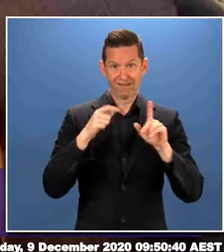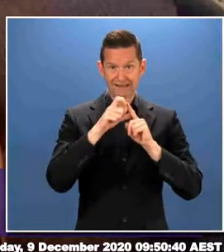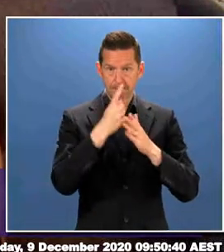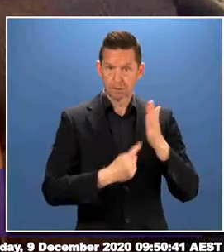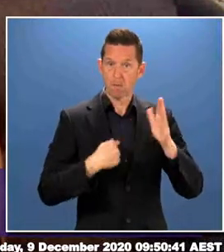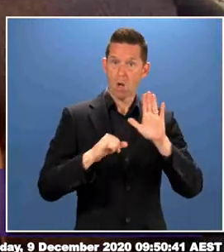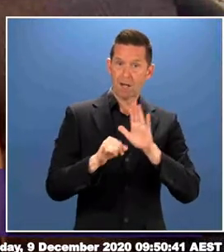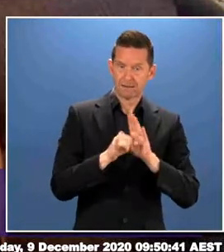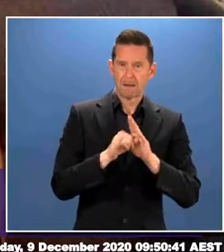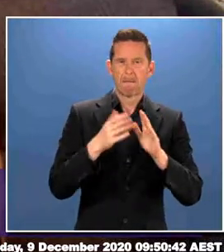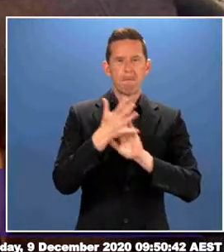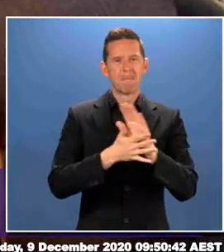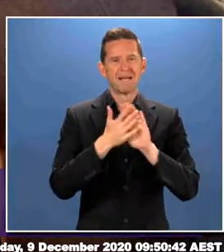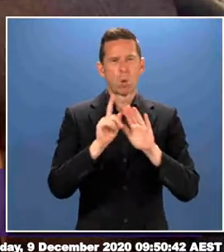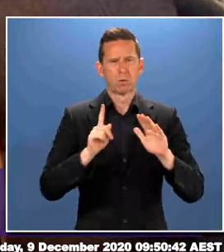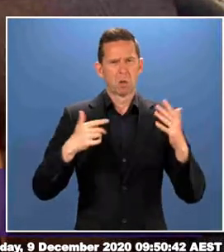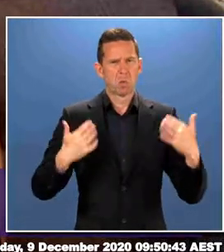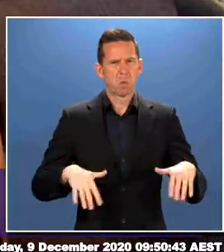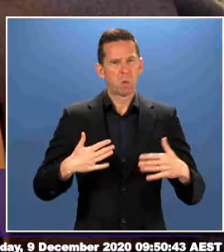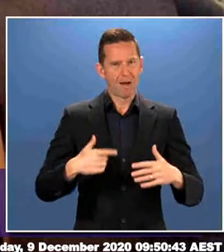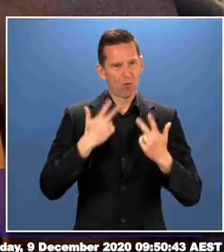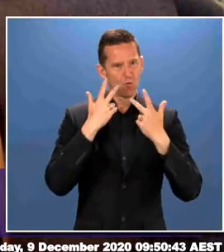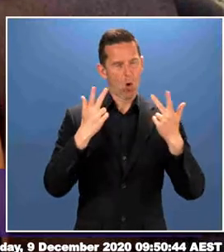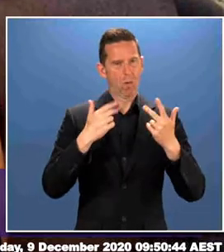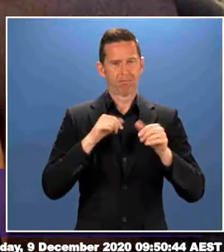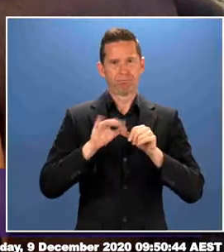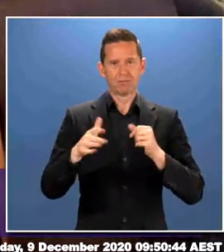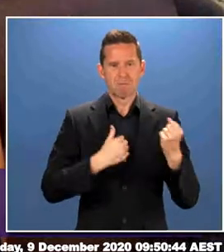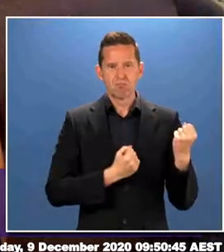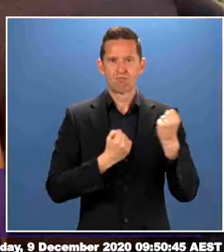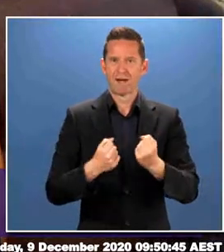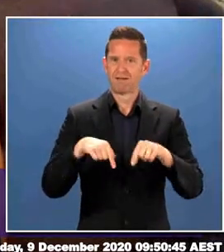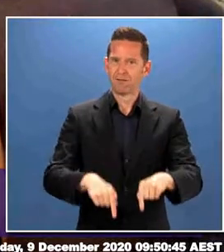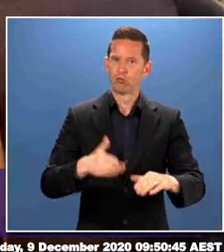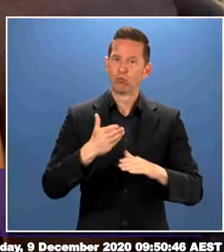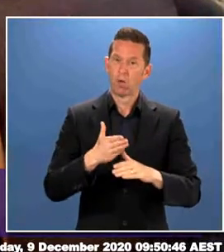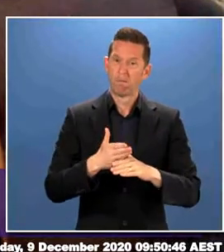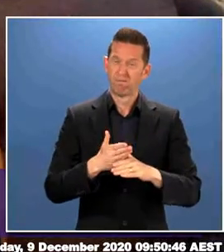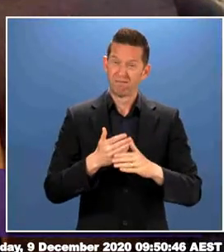bring some of my most important qualities. Once again, young people really wanted to bring their full selves to